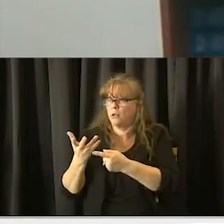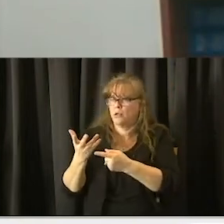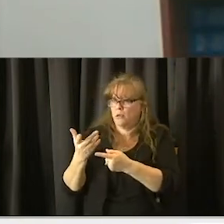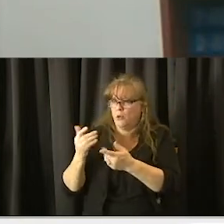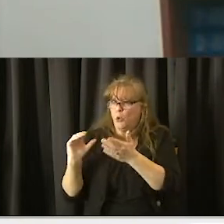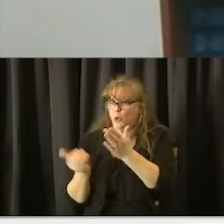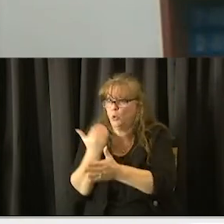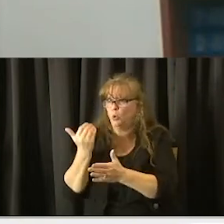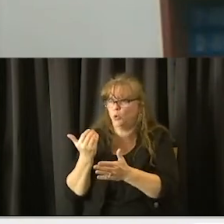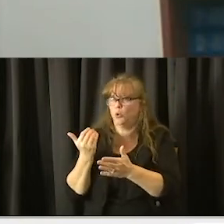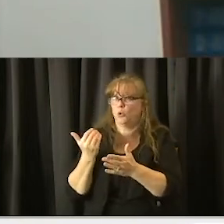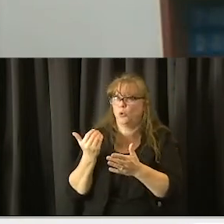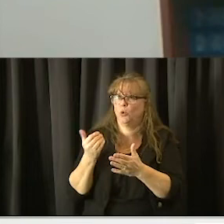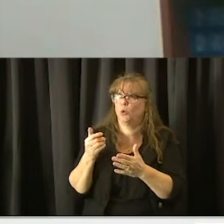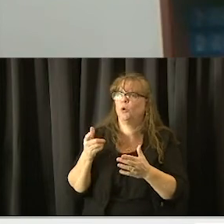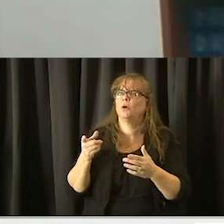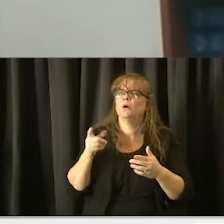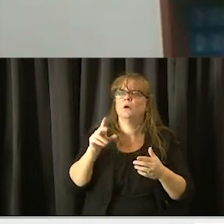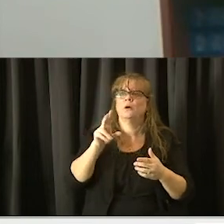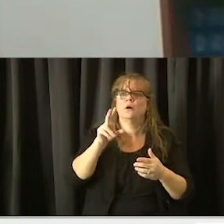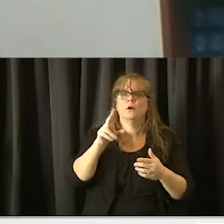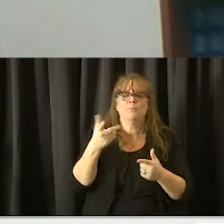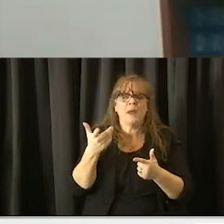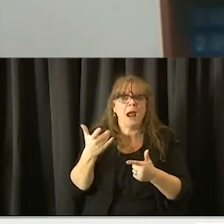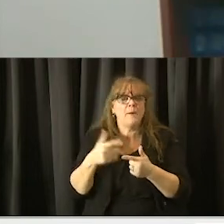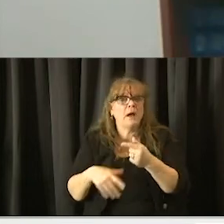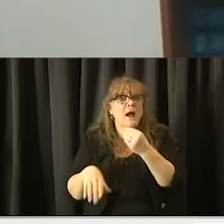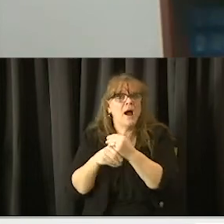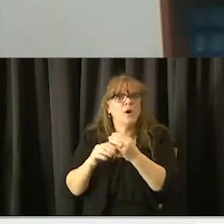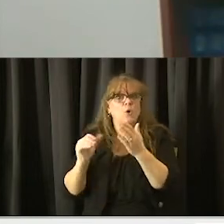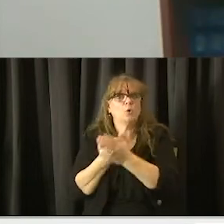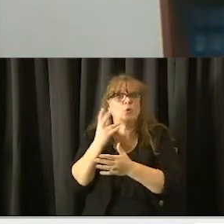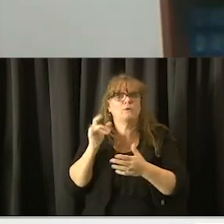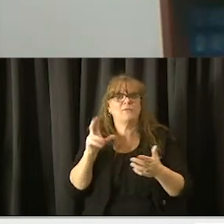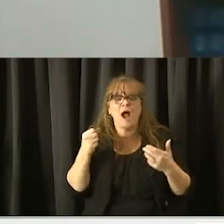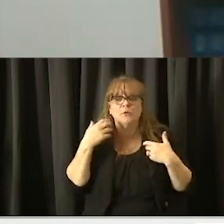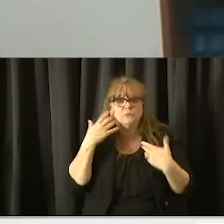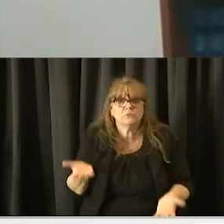circulating in colorado in order to determine whether or not it is one of these variants or